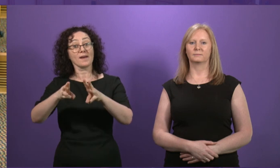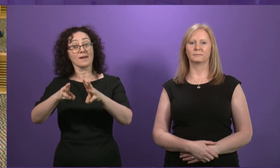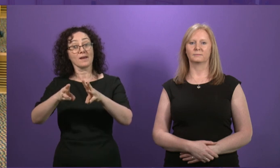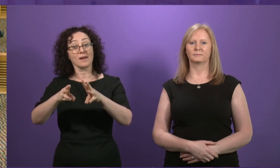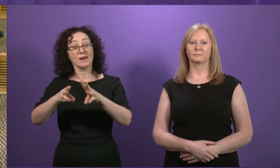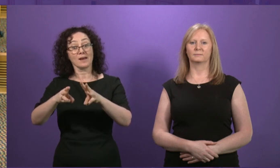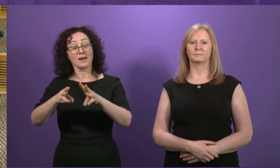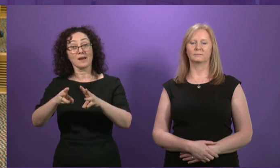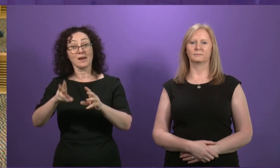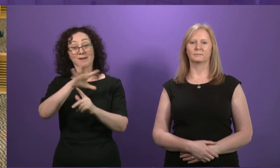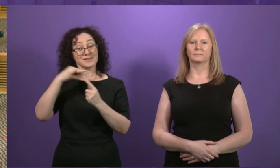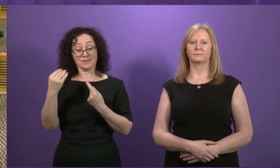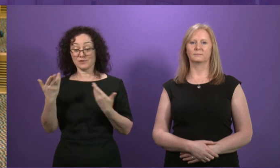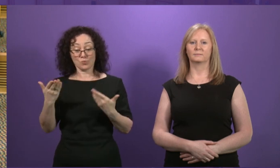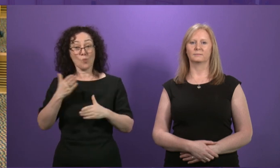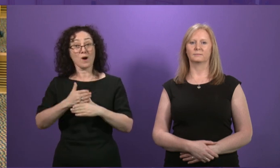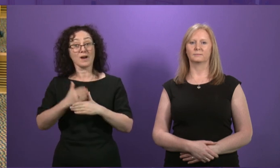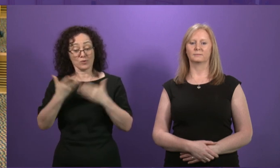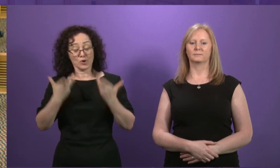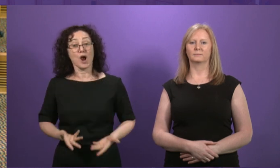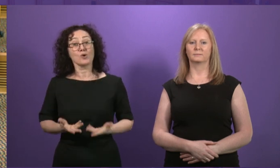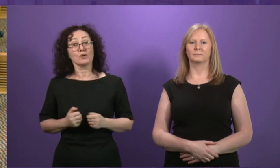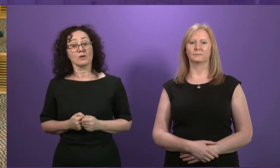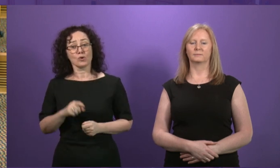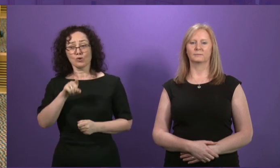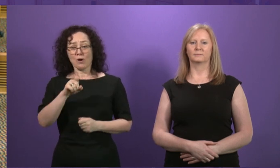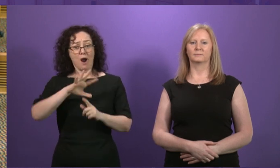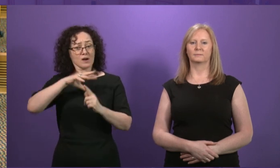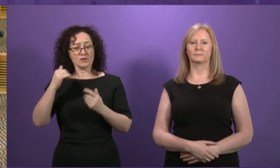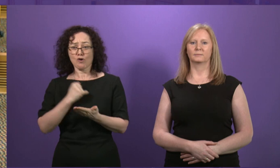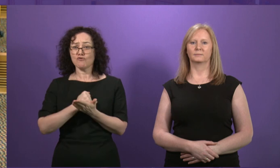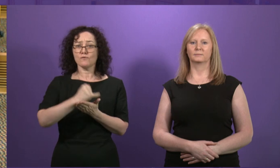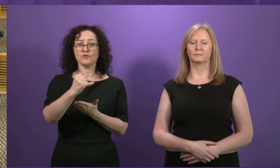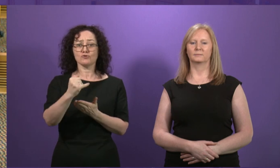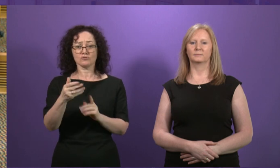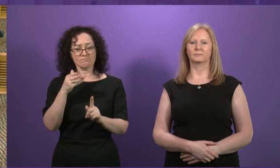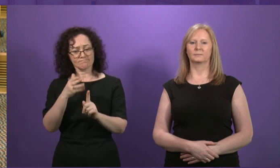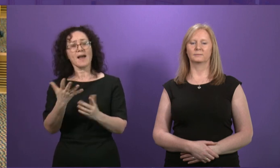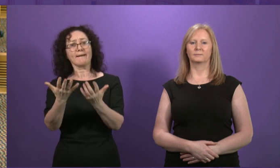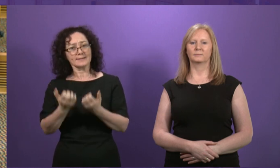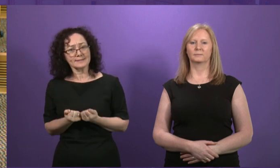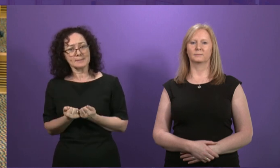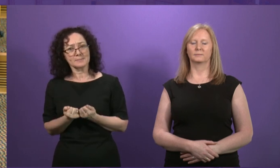of the Conservatives, who refuse to recognise a mandate that was won at not just one but